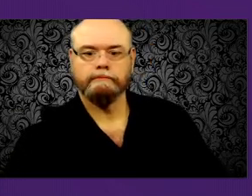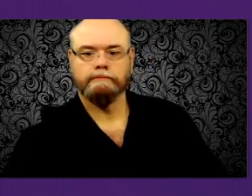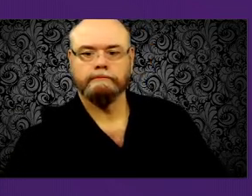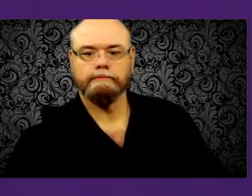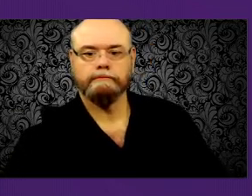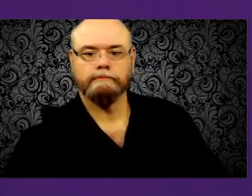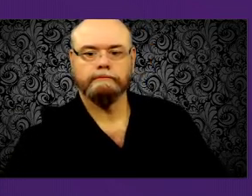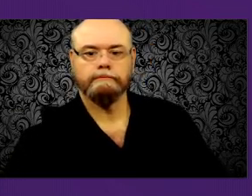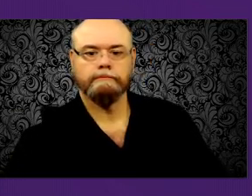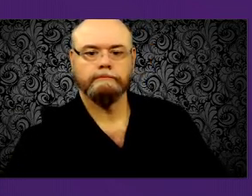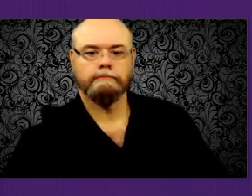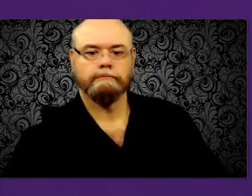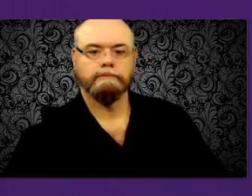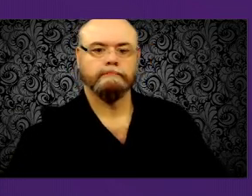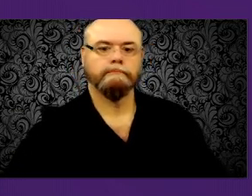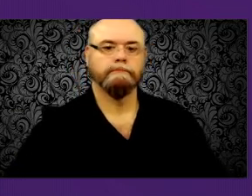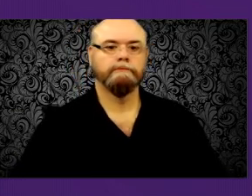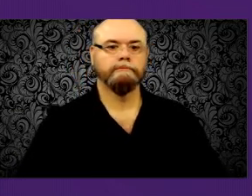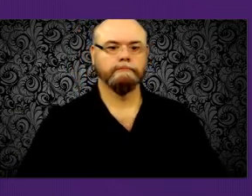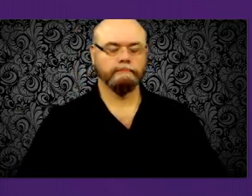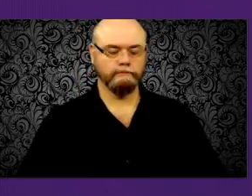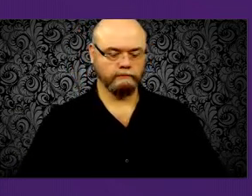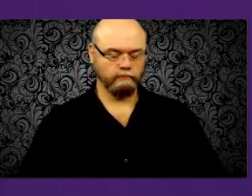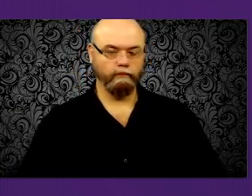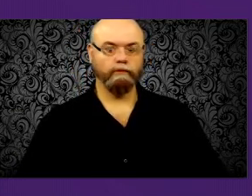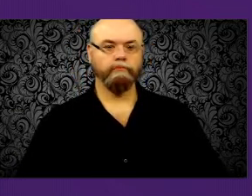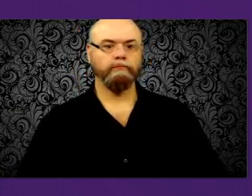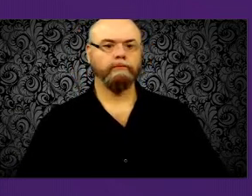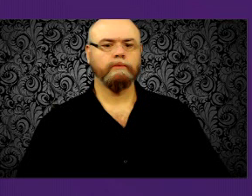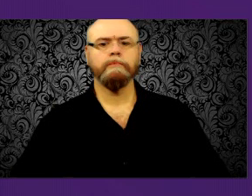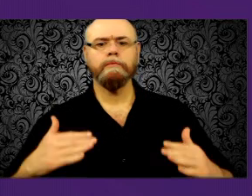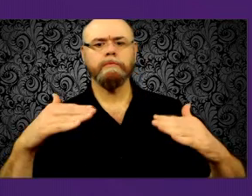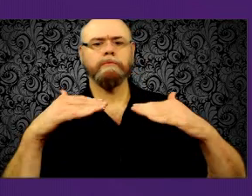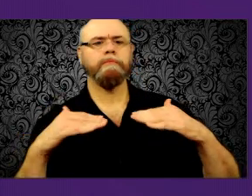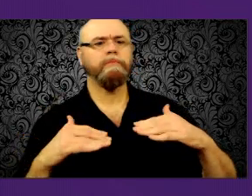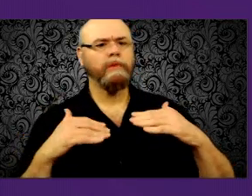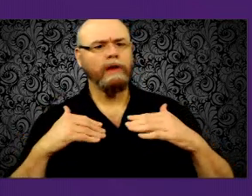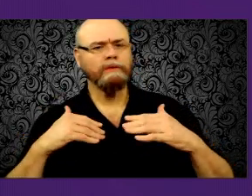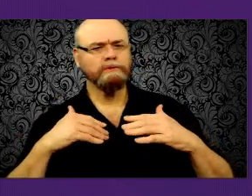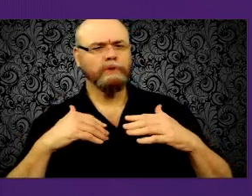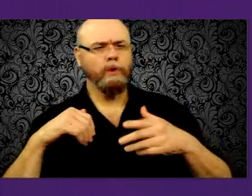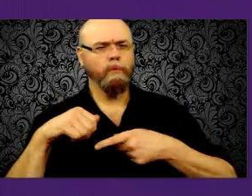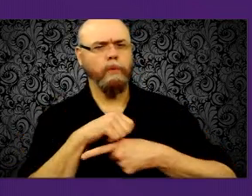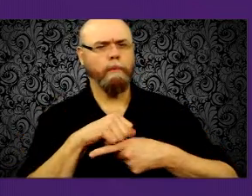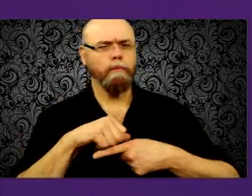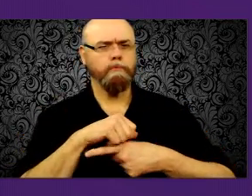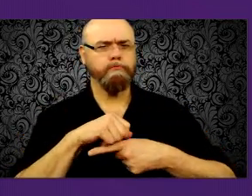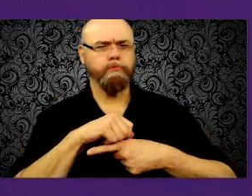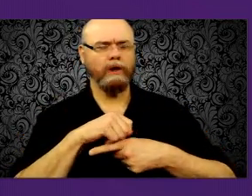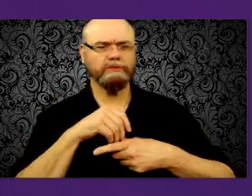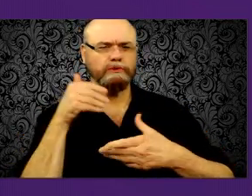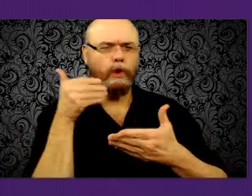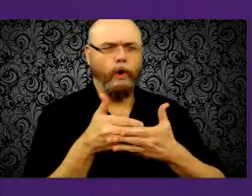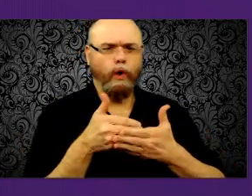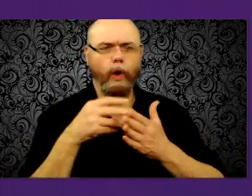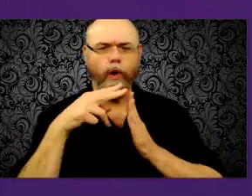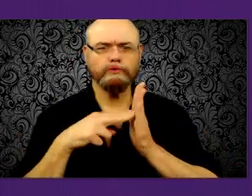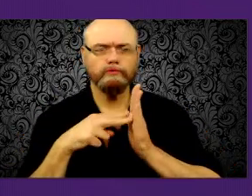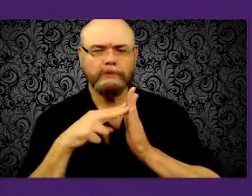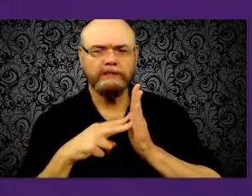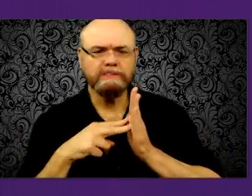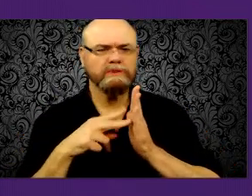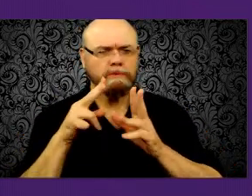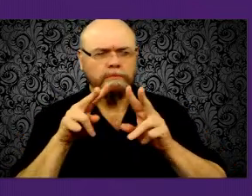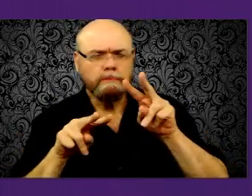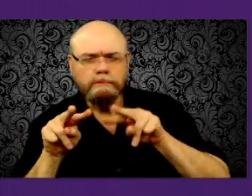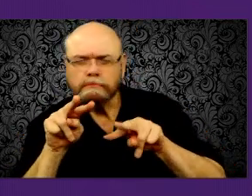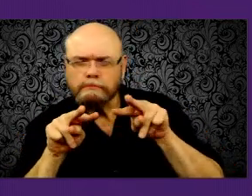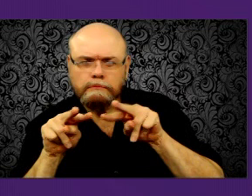Next slide. Next. We practiced close reading for elements of mood and tone in Warsan Shire's poem.